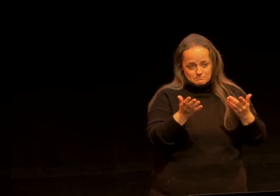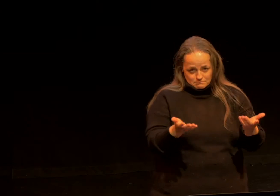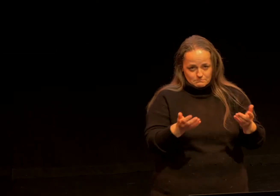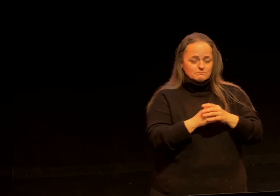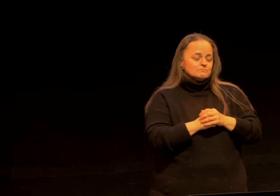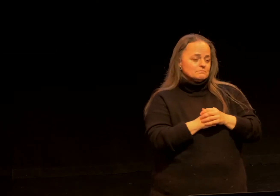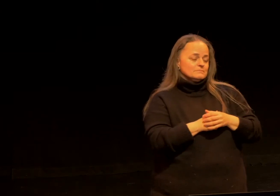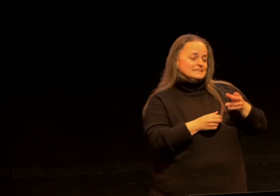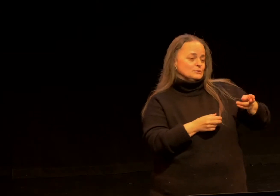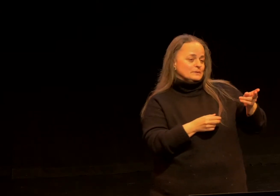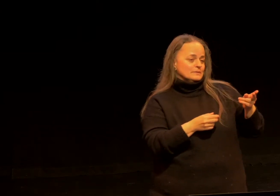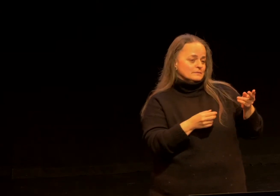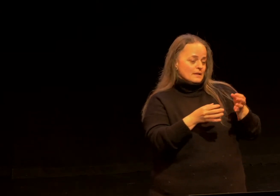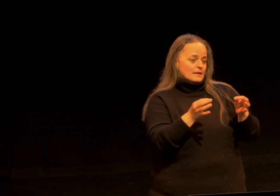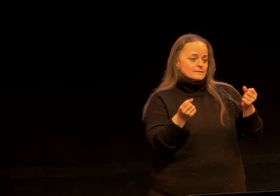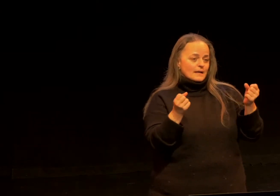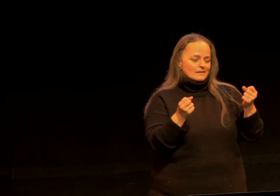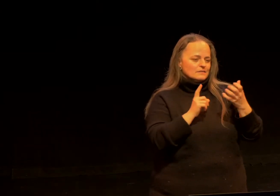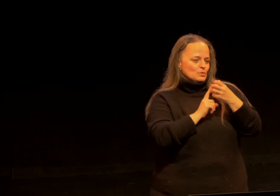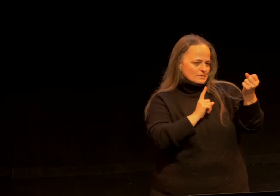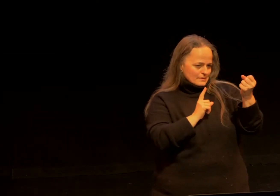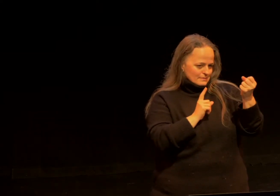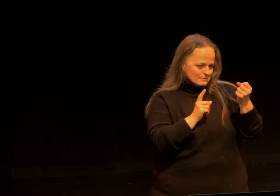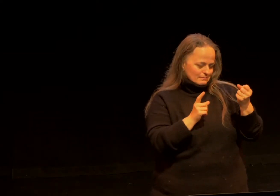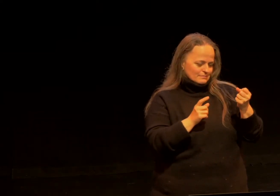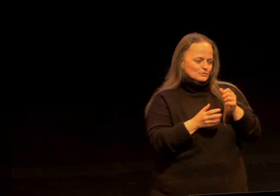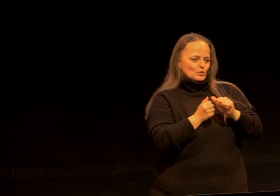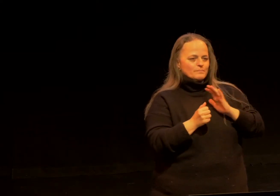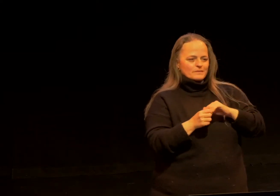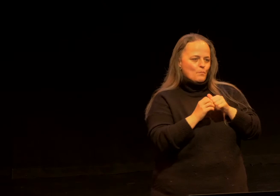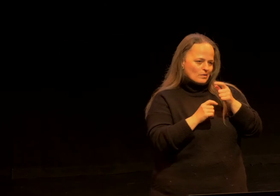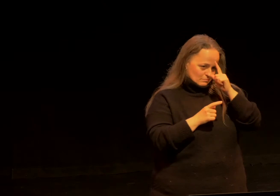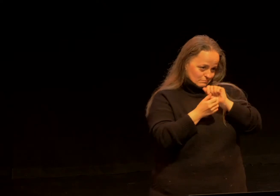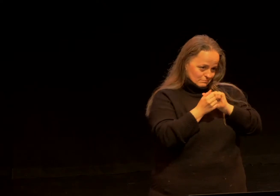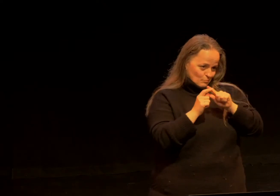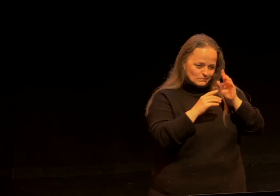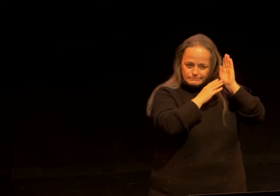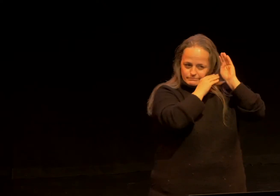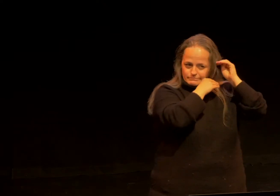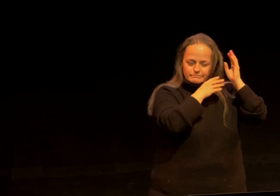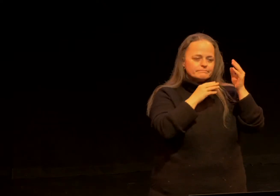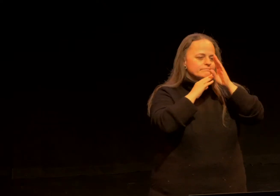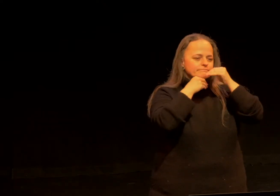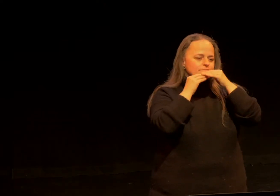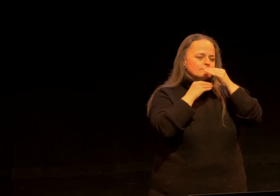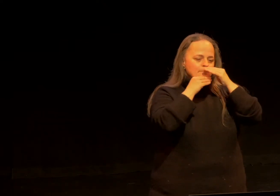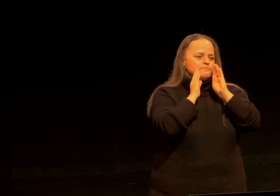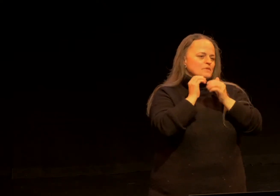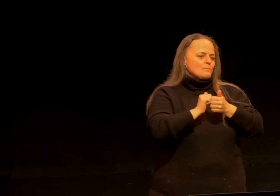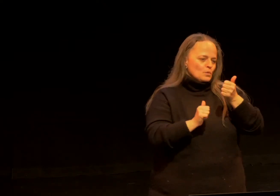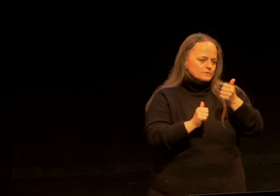Sometimes, for example, with the history of ASL, there was a definite